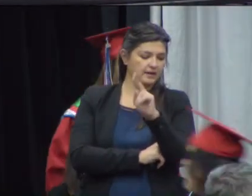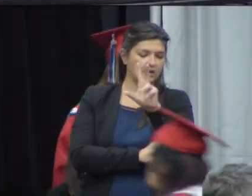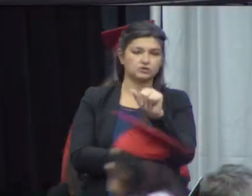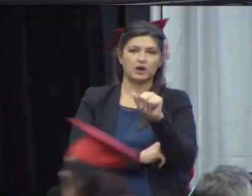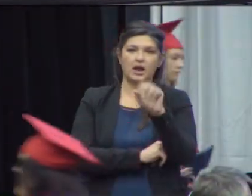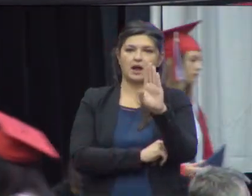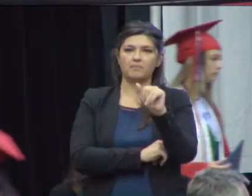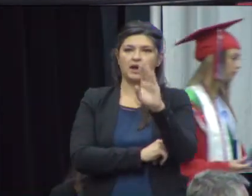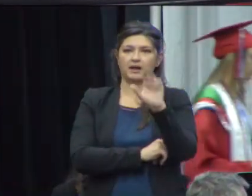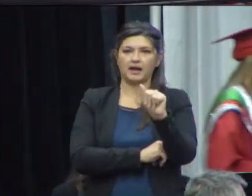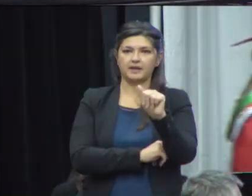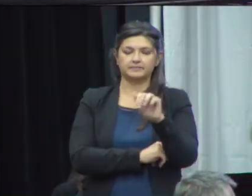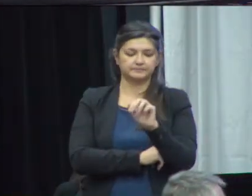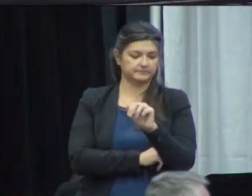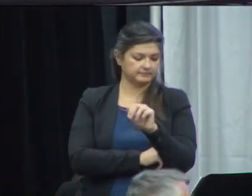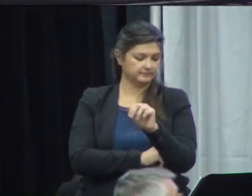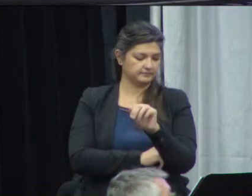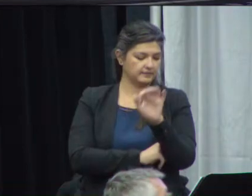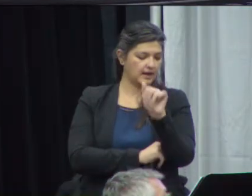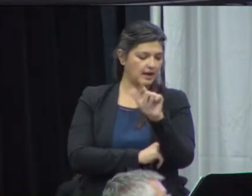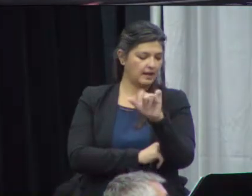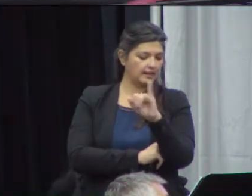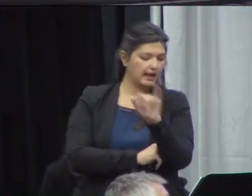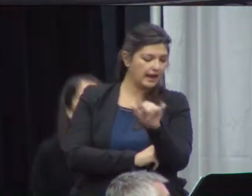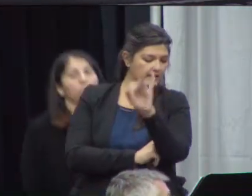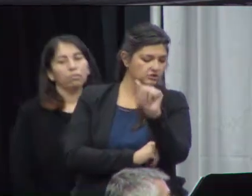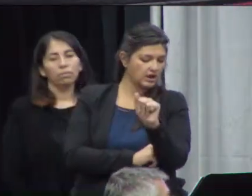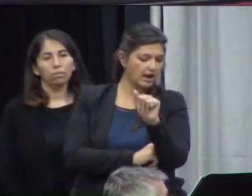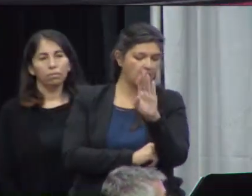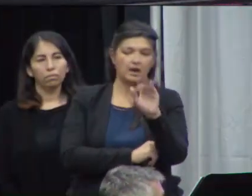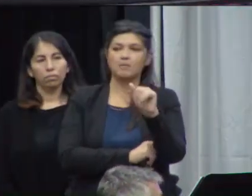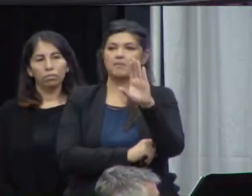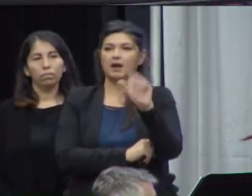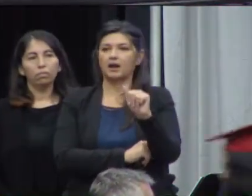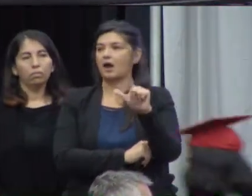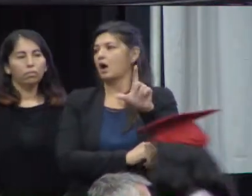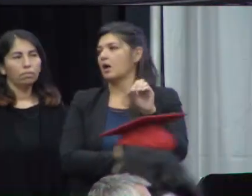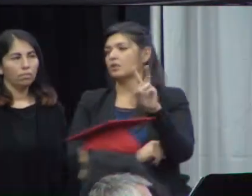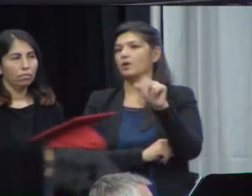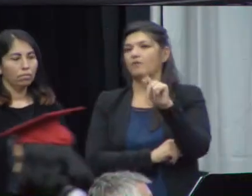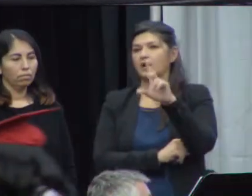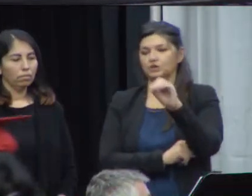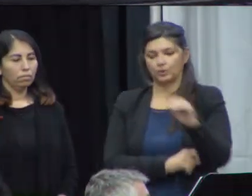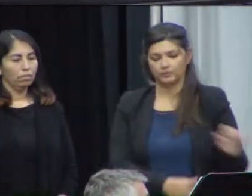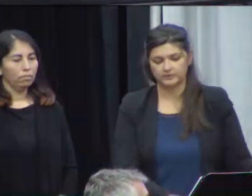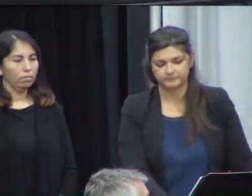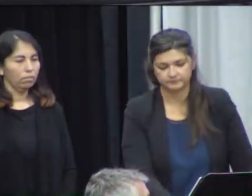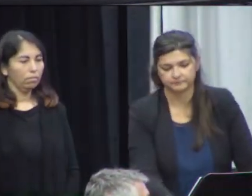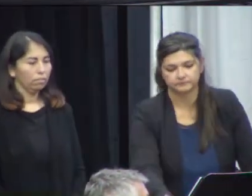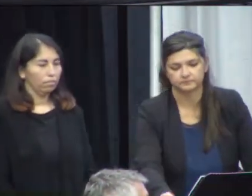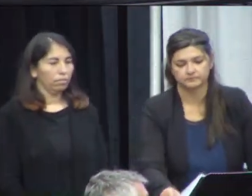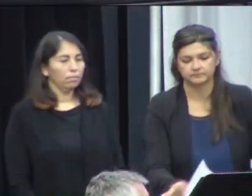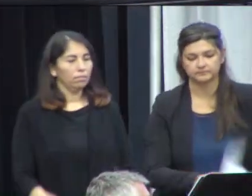(audience applauds) Elijah Baca-Lovato. (audience applauds) Nicholas Baker.